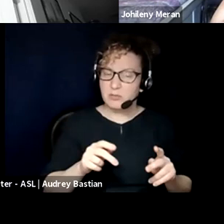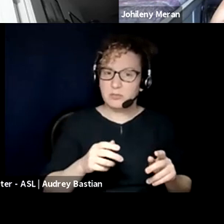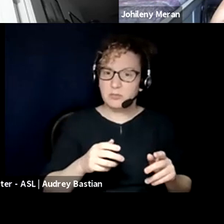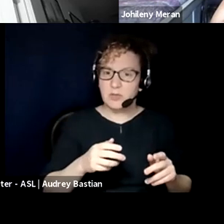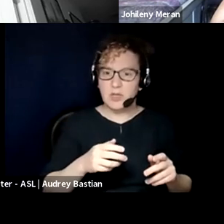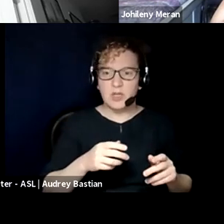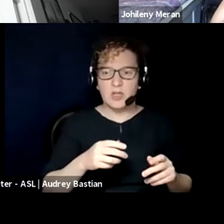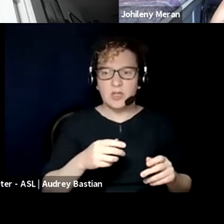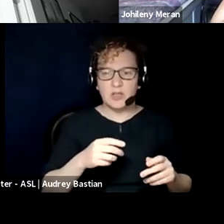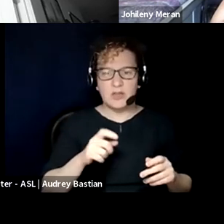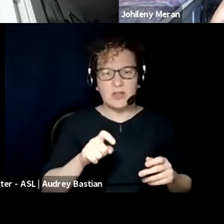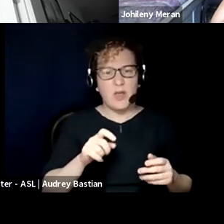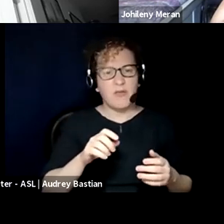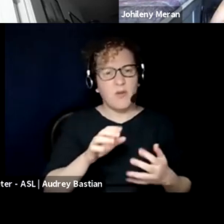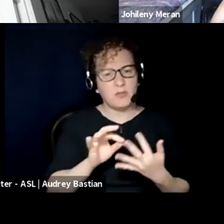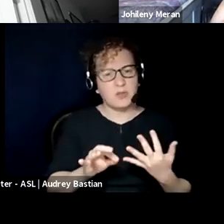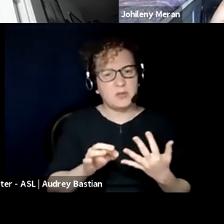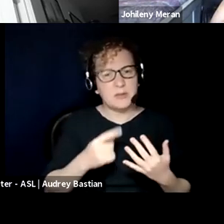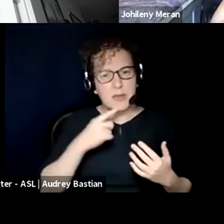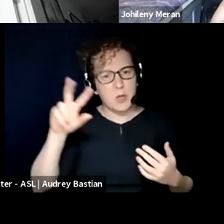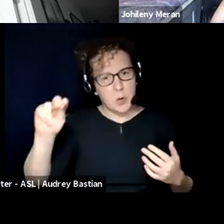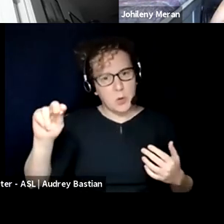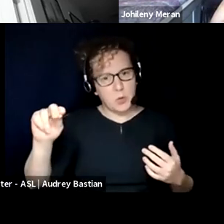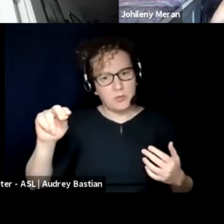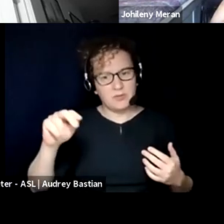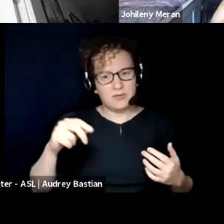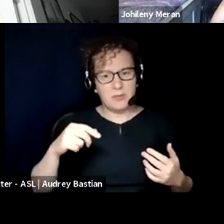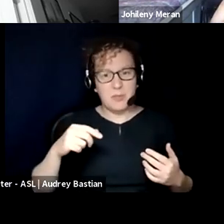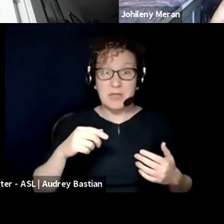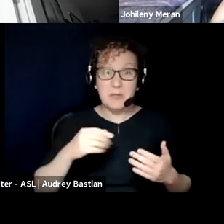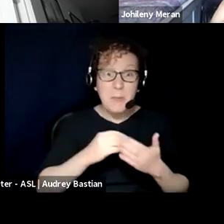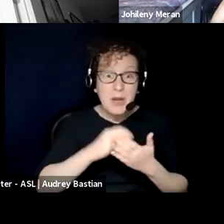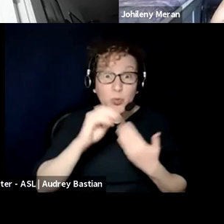Like really we did not have the option to say no, it number two, for Black people, know